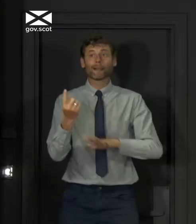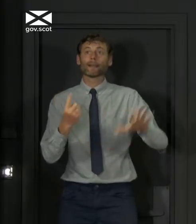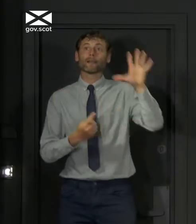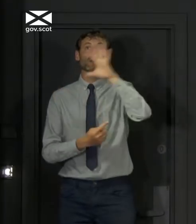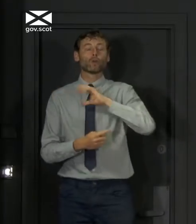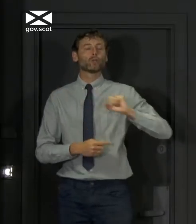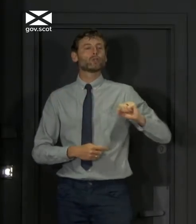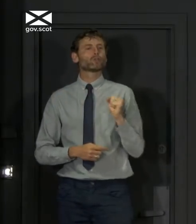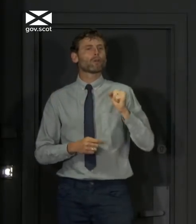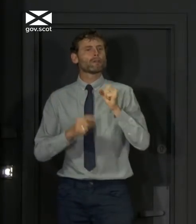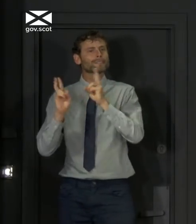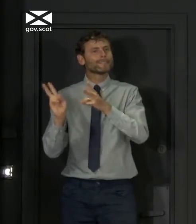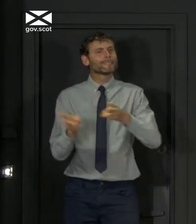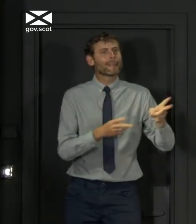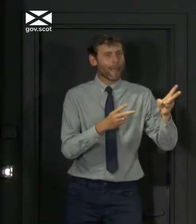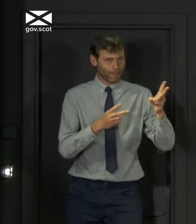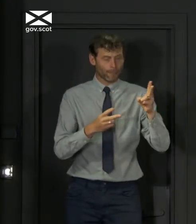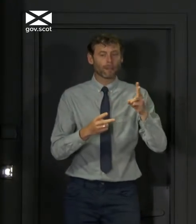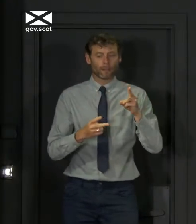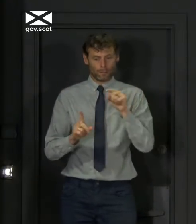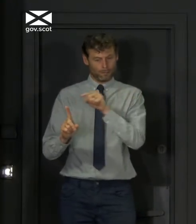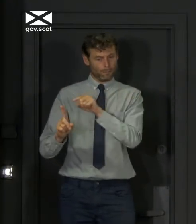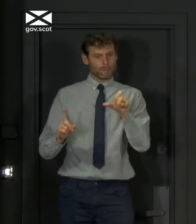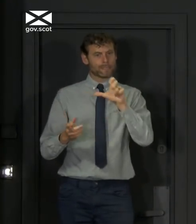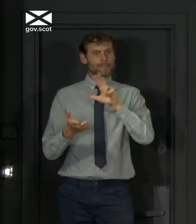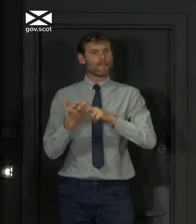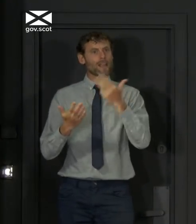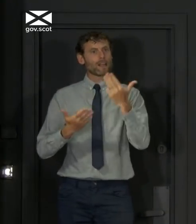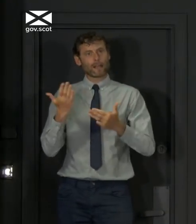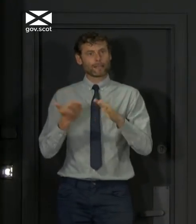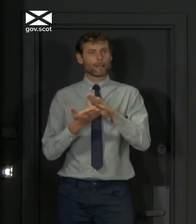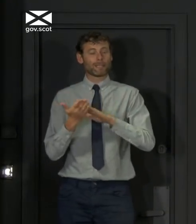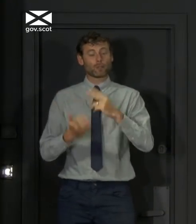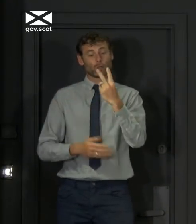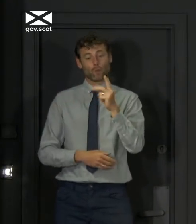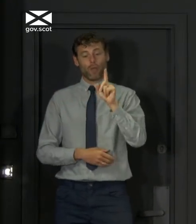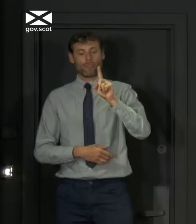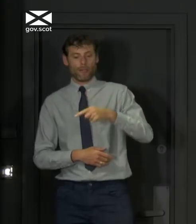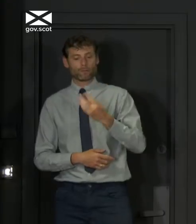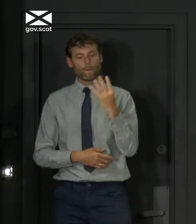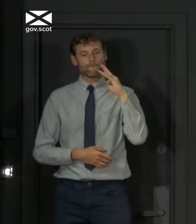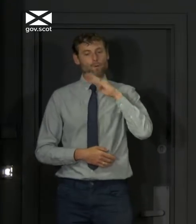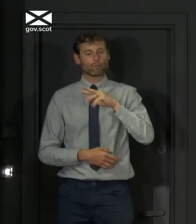of people confirmed by a test as having the virus remains at 2,482.